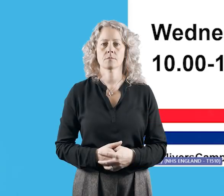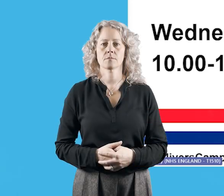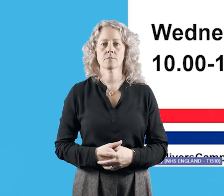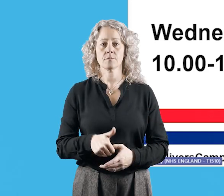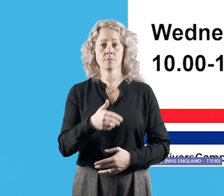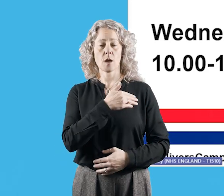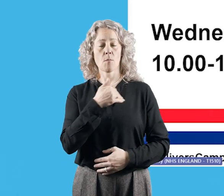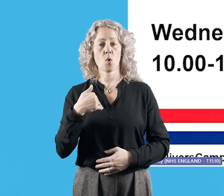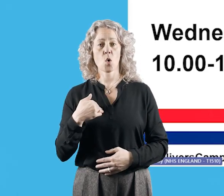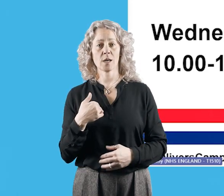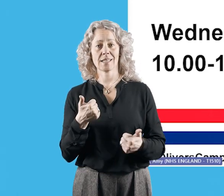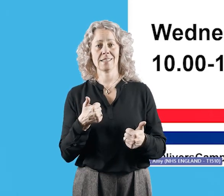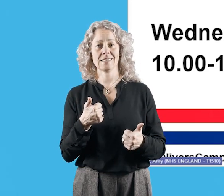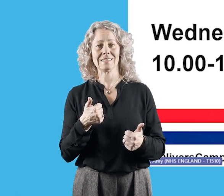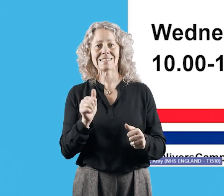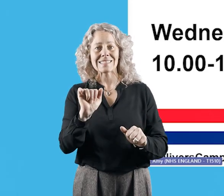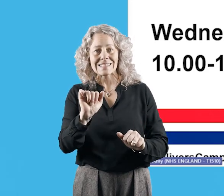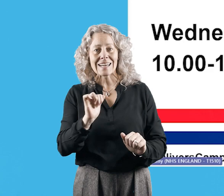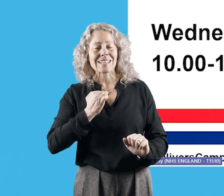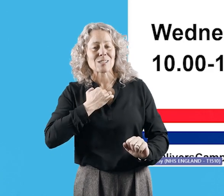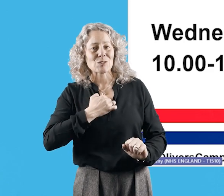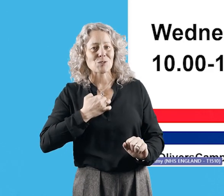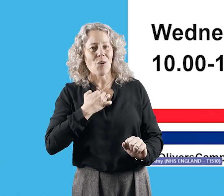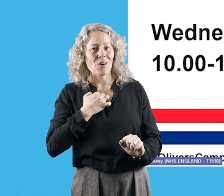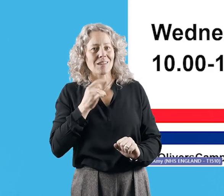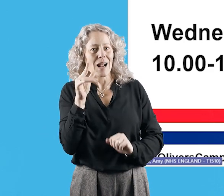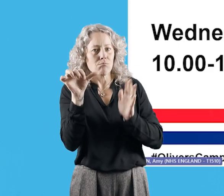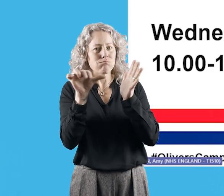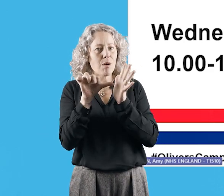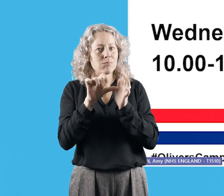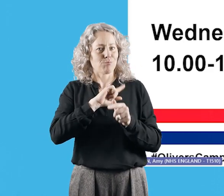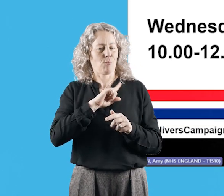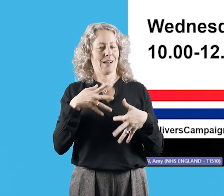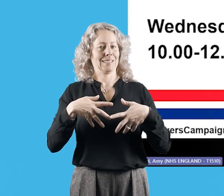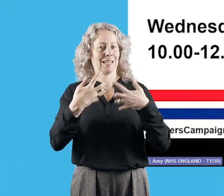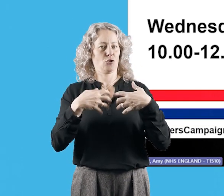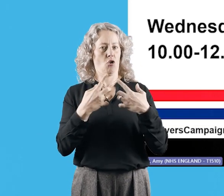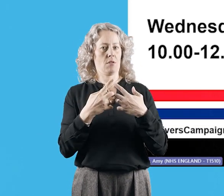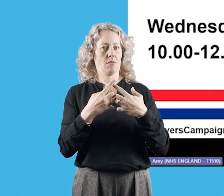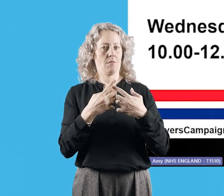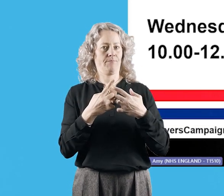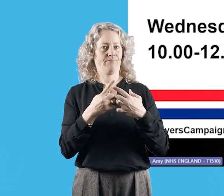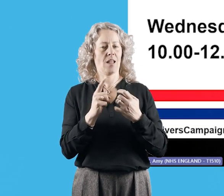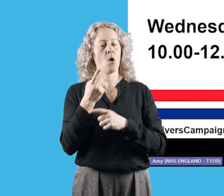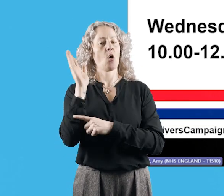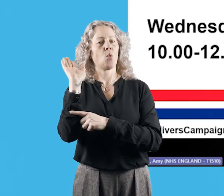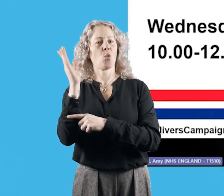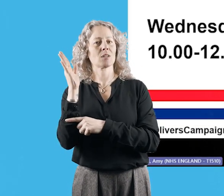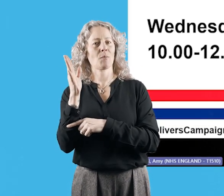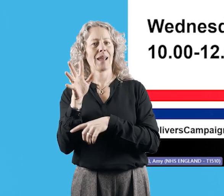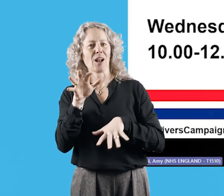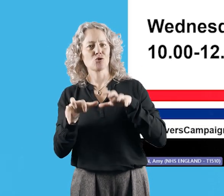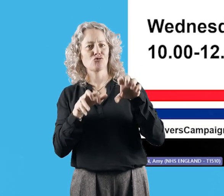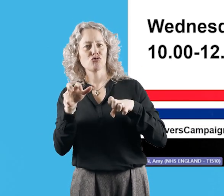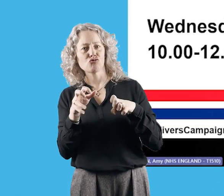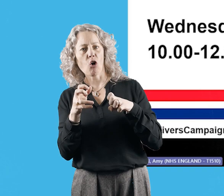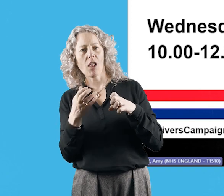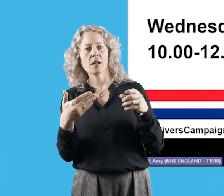Hello everybody. I'm sorry we are having technical difficulties. Our main speaker is struggling to sign in at the